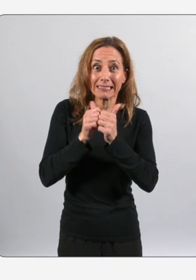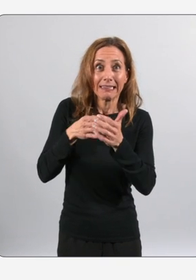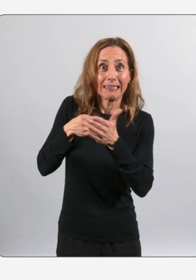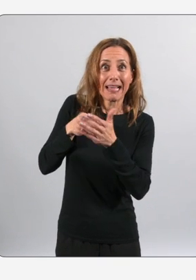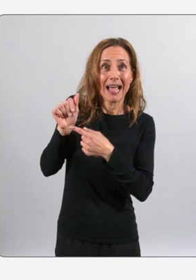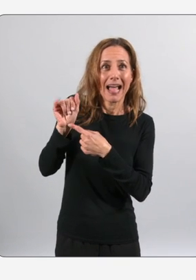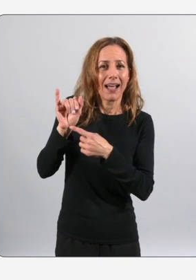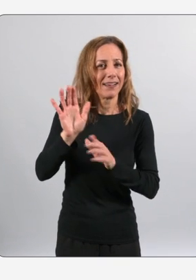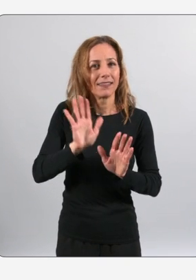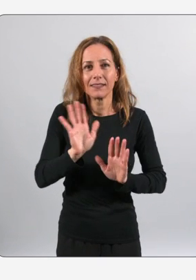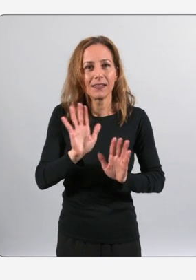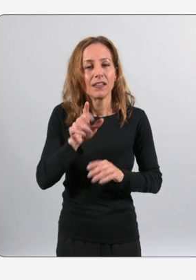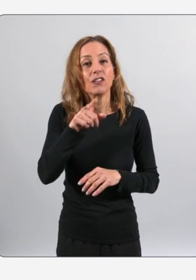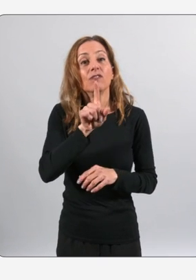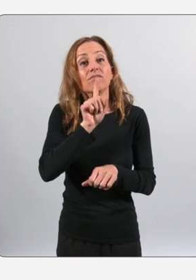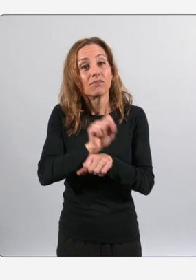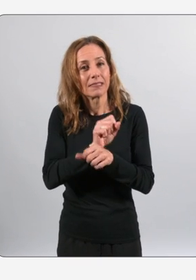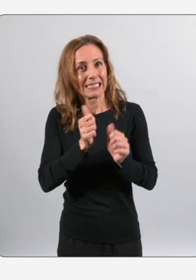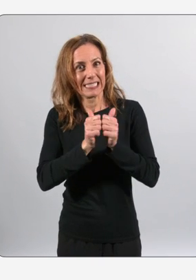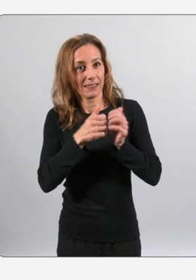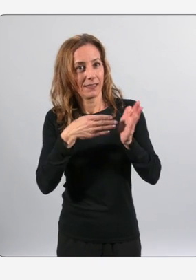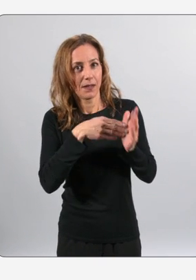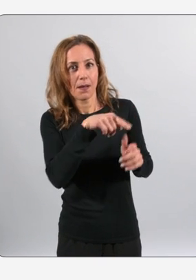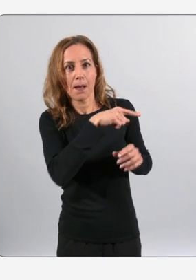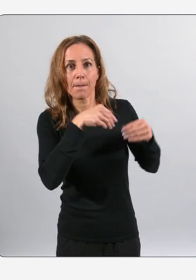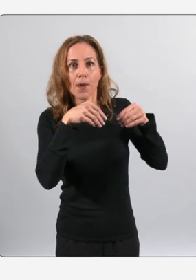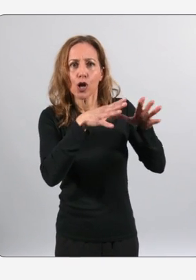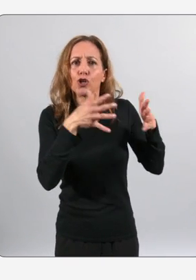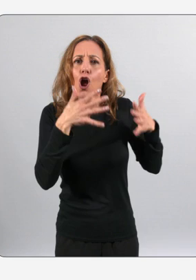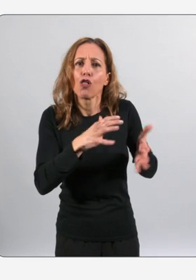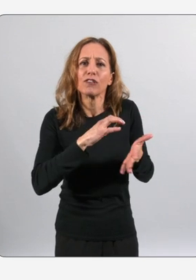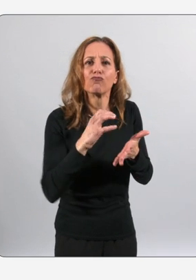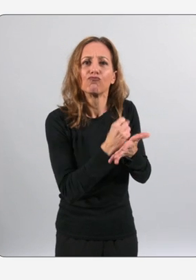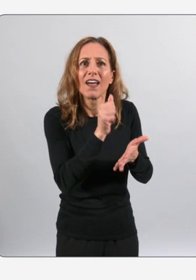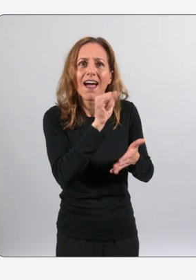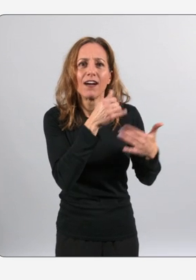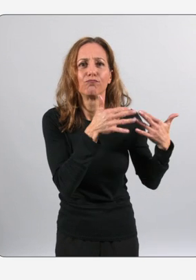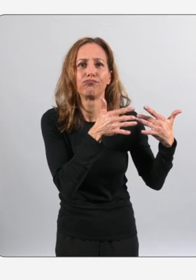You're competing with other marketers using AI. So embrace it.